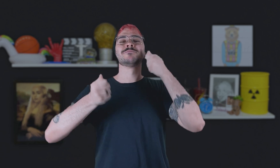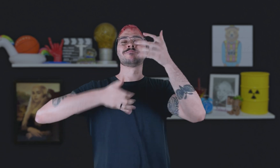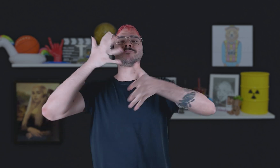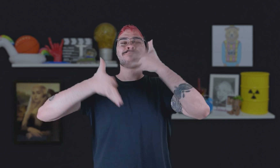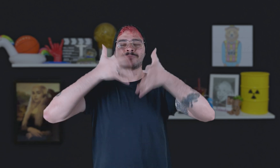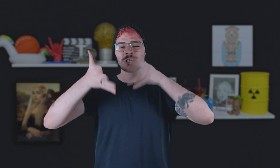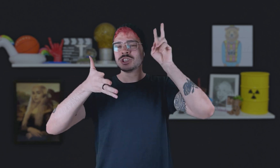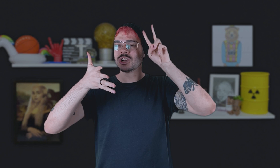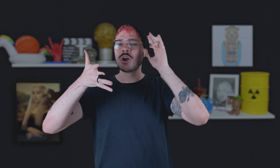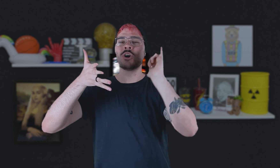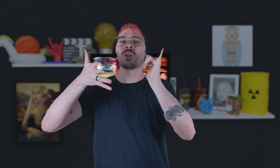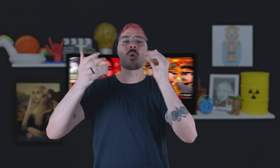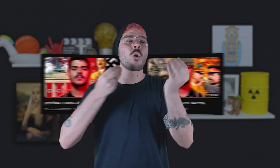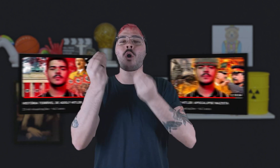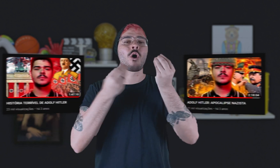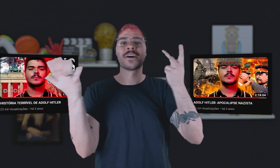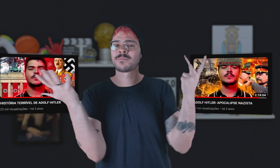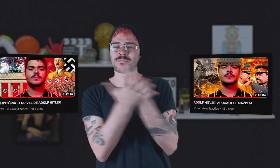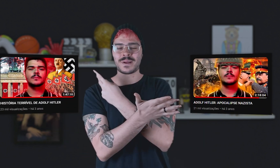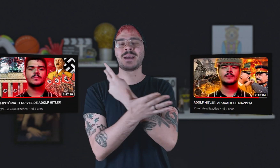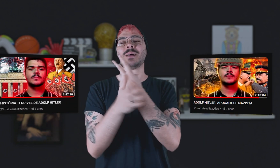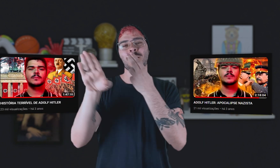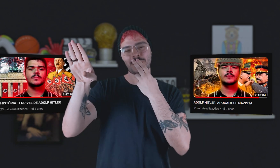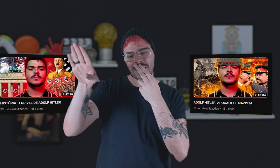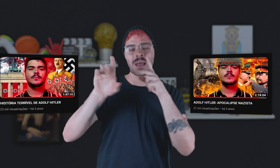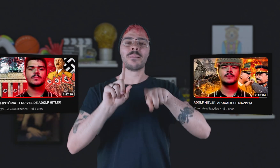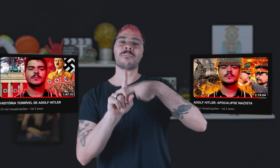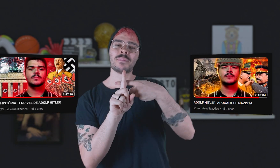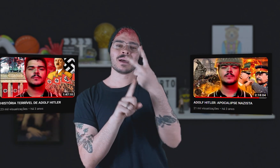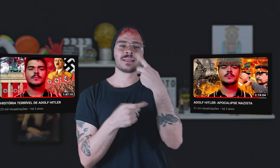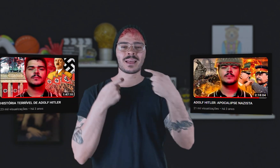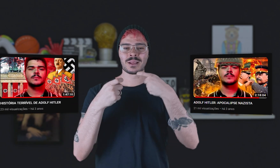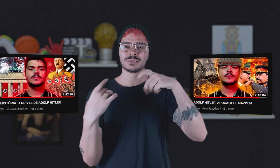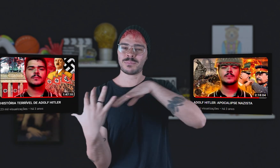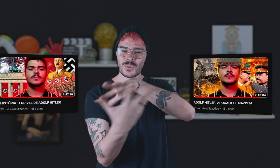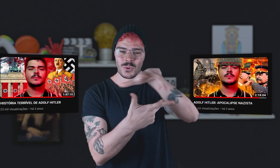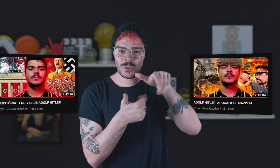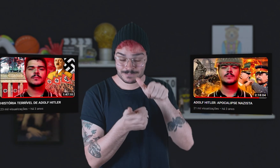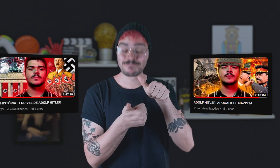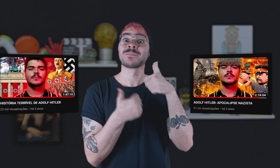about the history of Adolf Hitler and the Second World War,